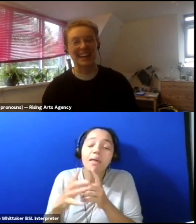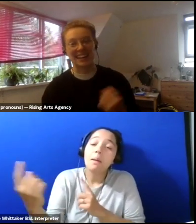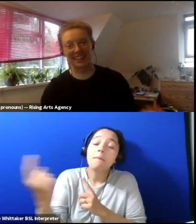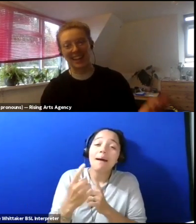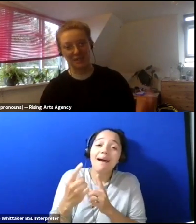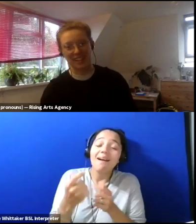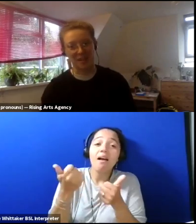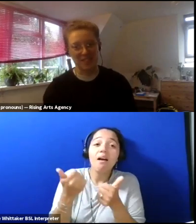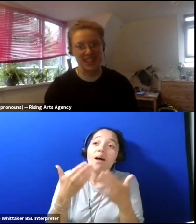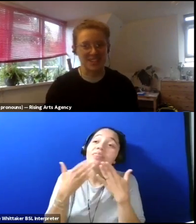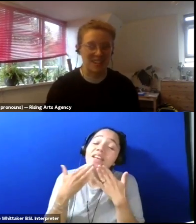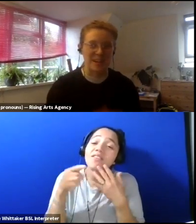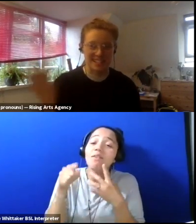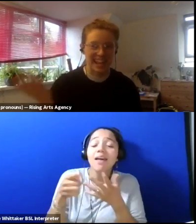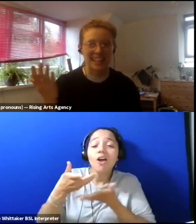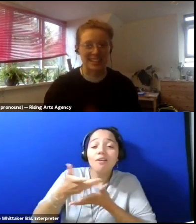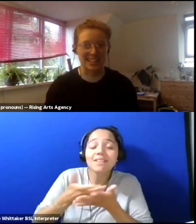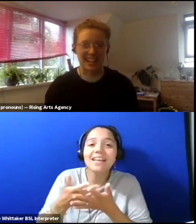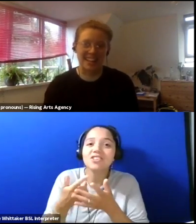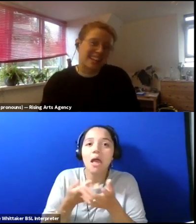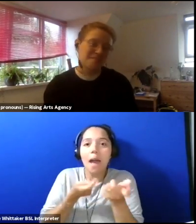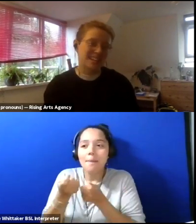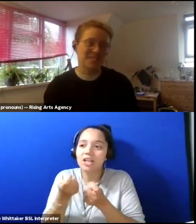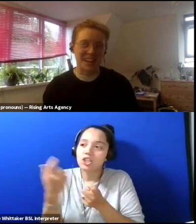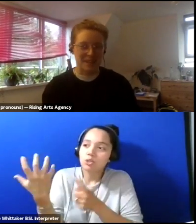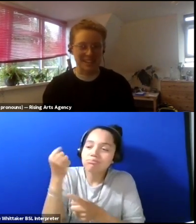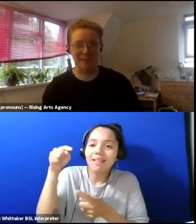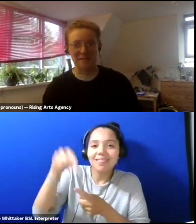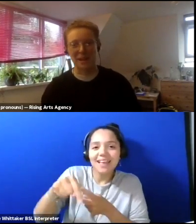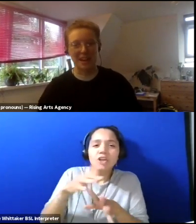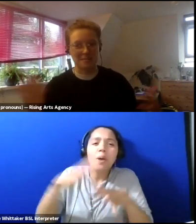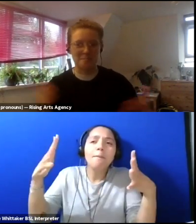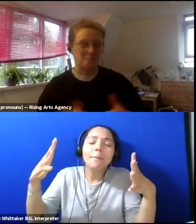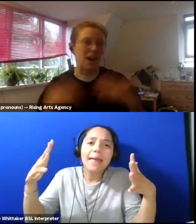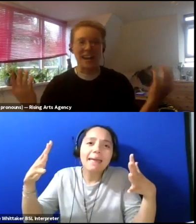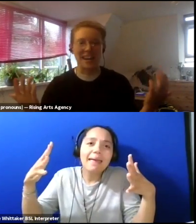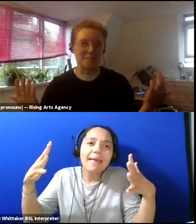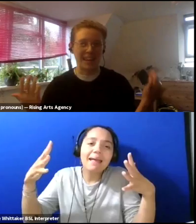yeah, thank you for that conversation. I managed to get this' and that's not a massive, great big party, but